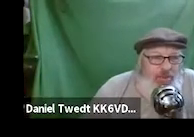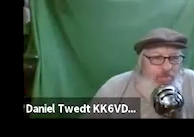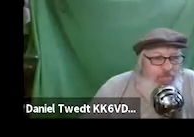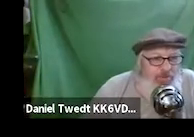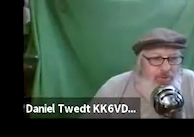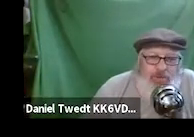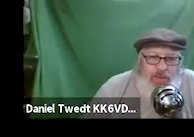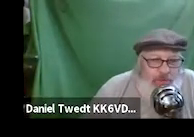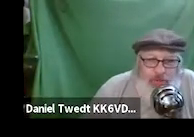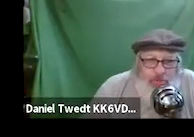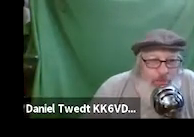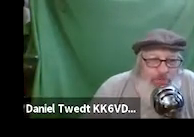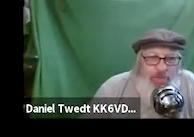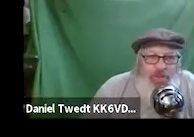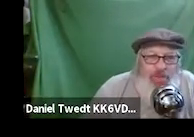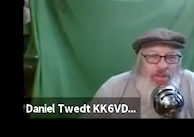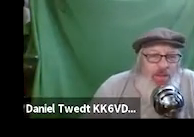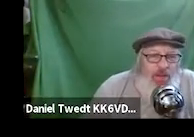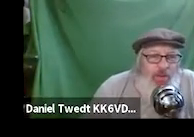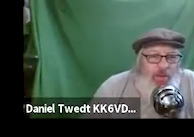Mark Benthien (ECA/SCEC): This is Daniel. Daniel Twedt KK6VDR: In thousand oaks yeah hi great presentation today.